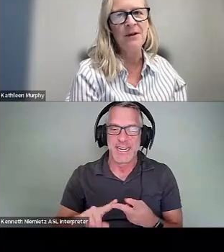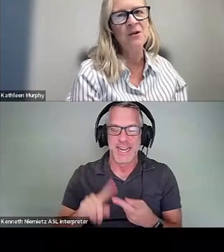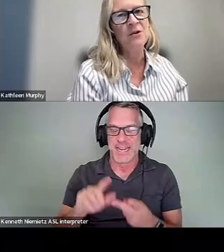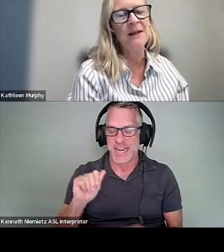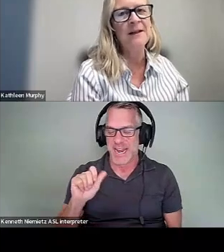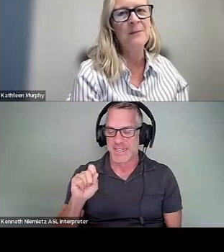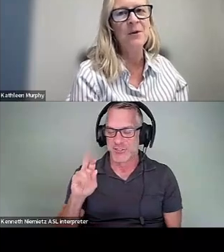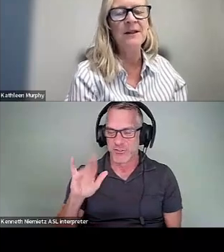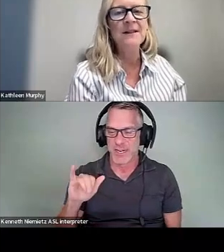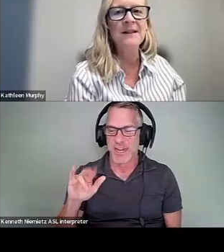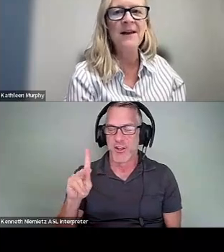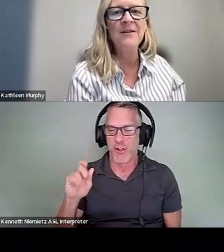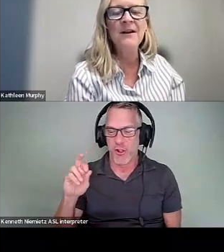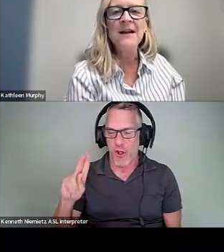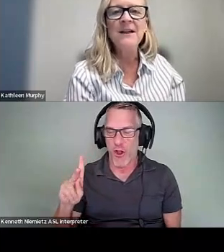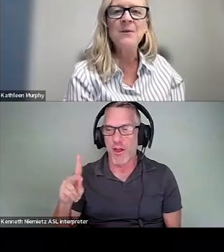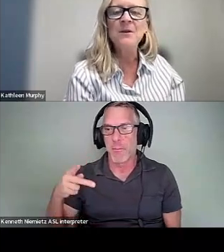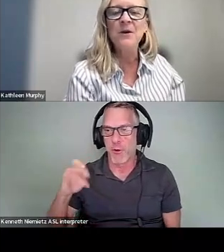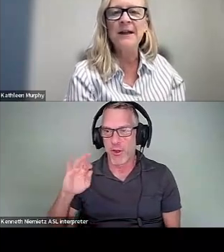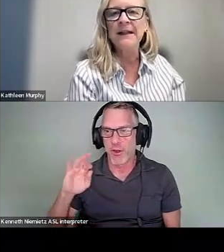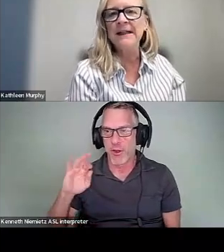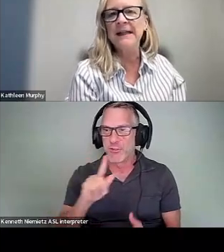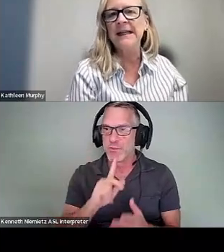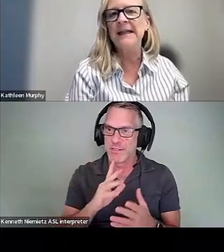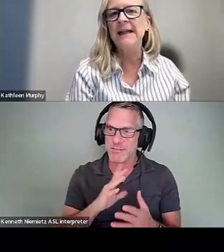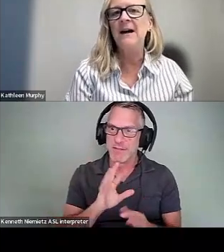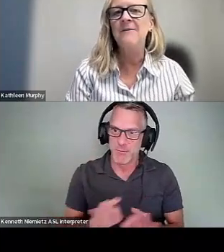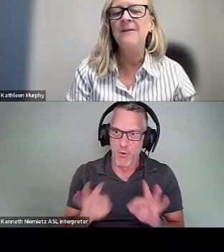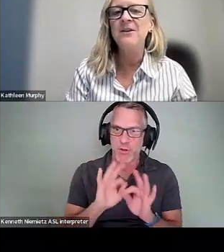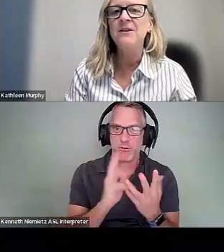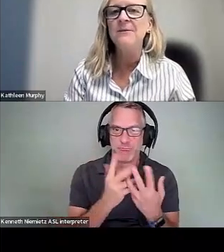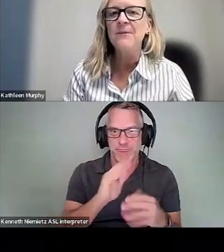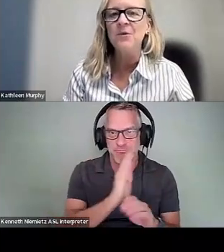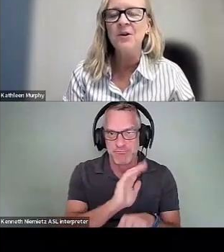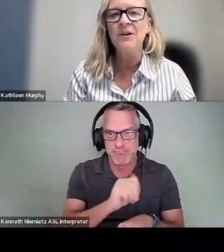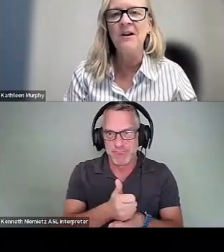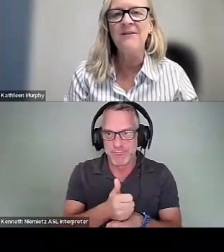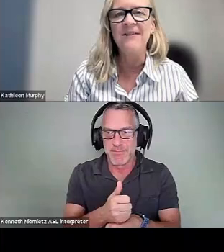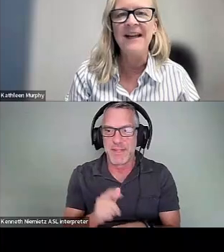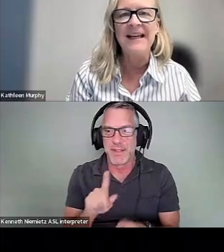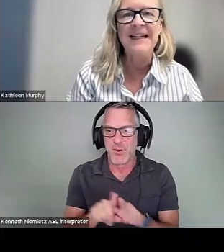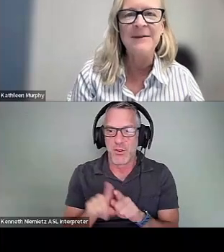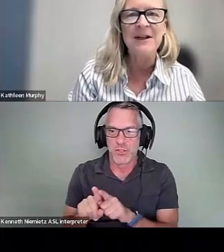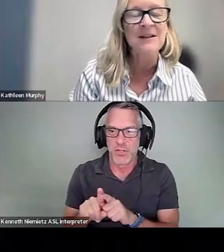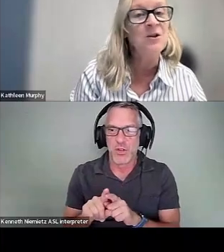pretty instrumental in putting this together, as well as Brian Litke, Felice Trirogoff and Amanda